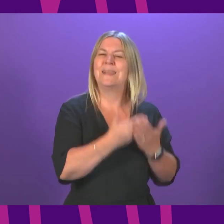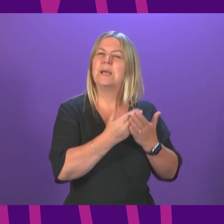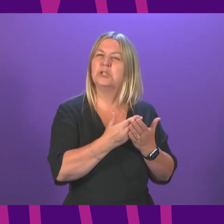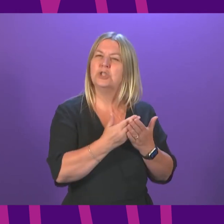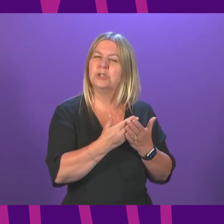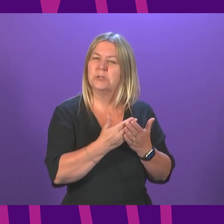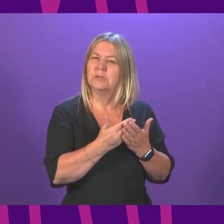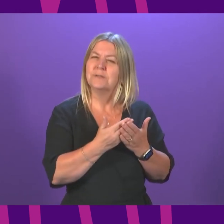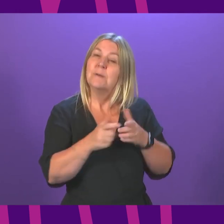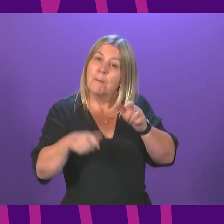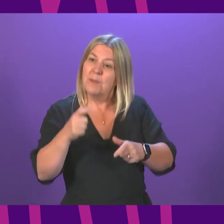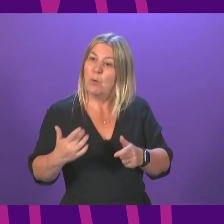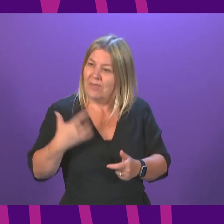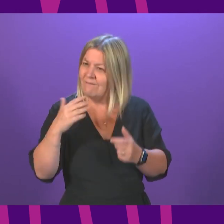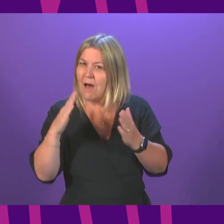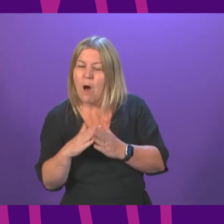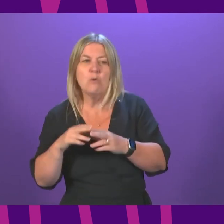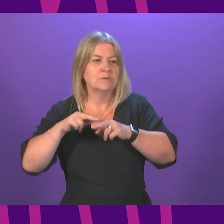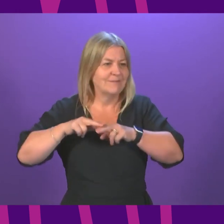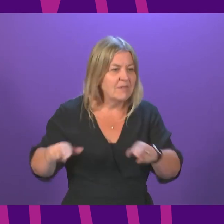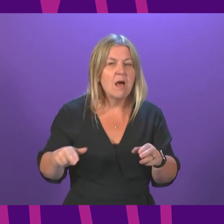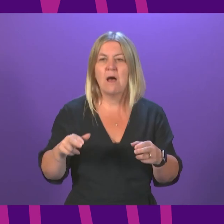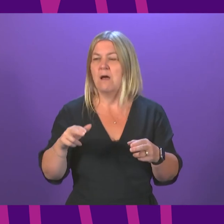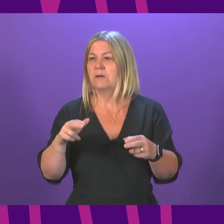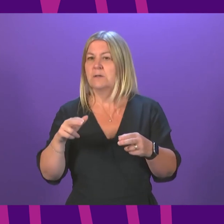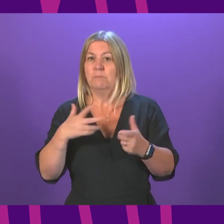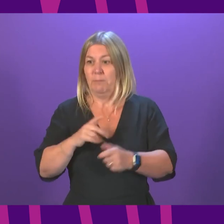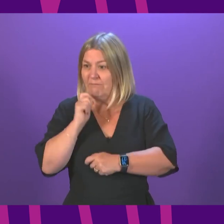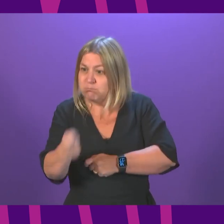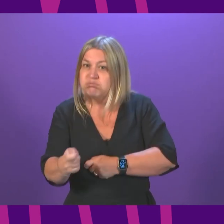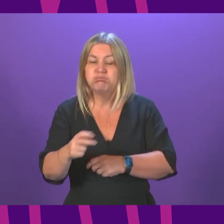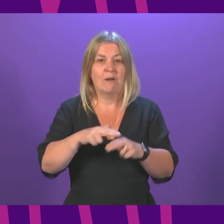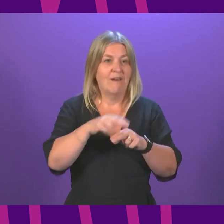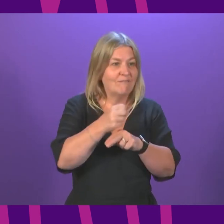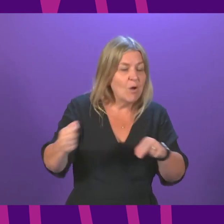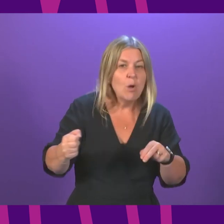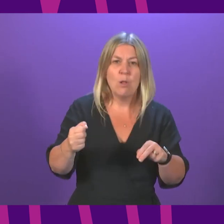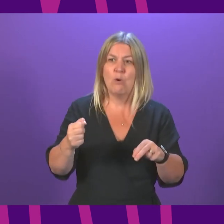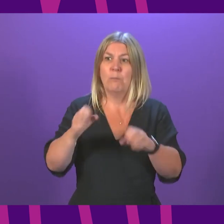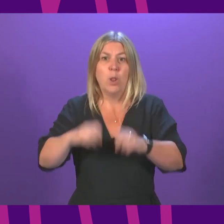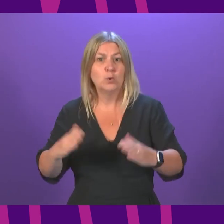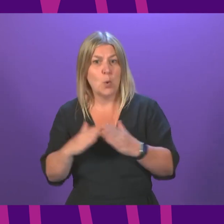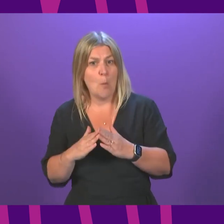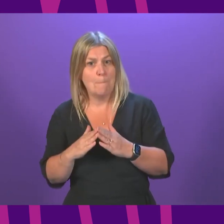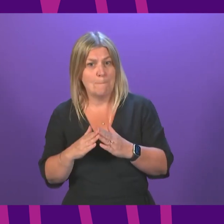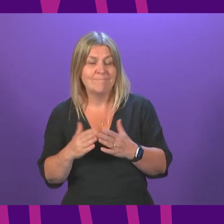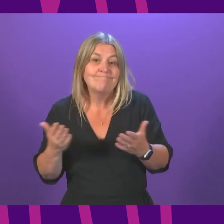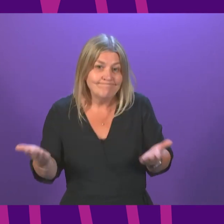we have had barely more than two hours to look at amendments to a bill that has so much